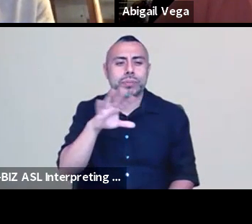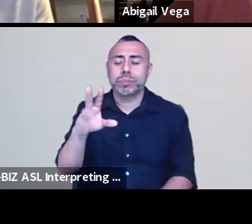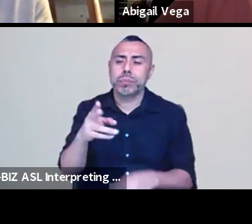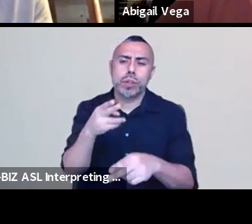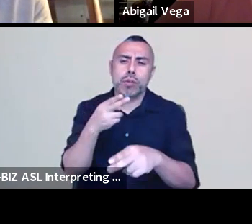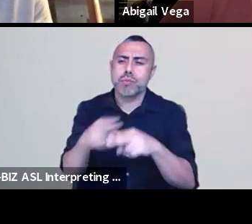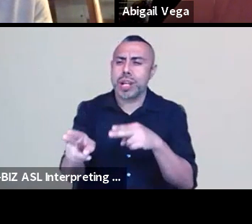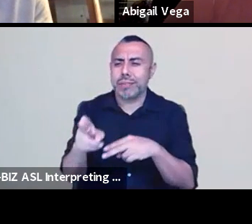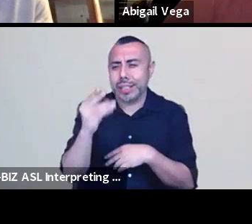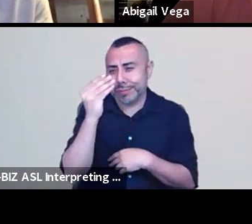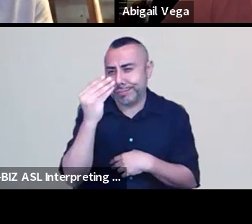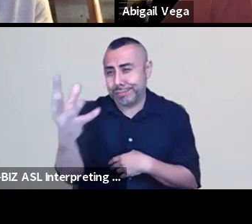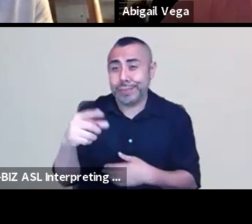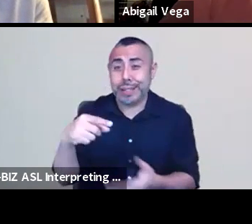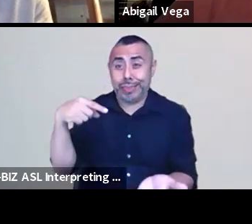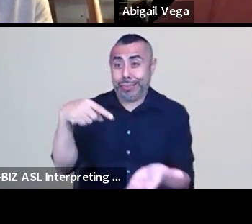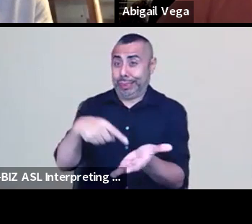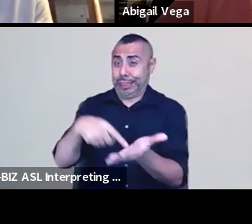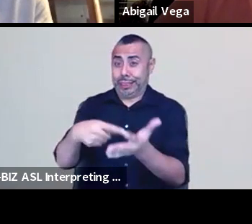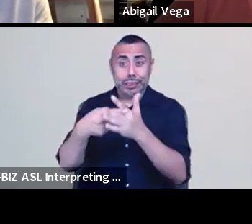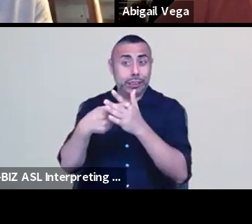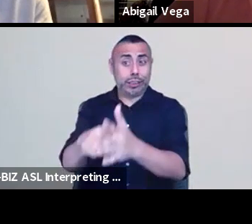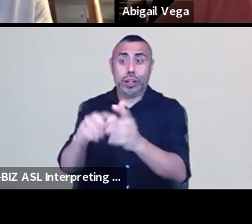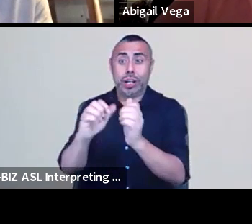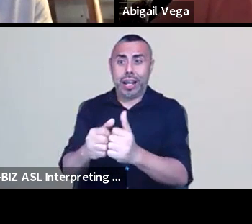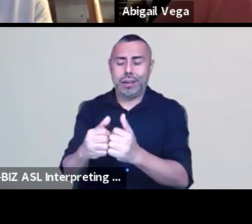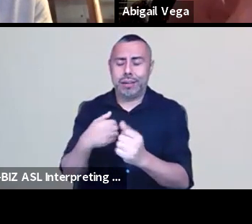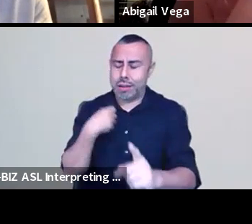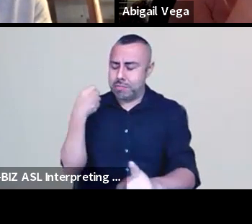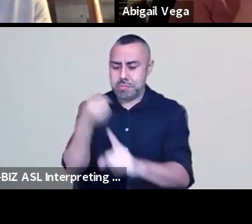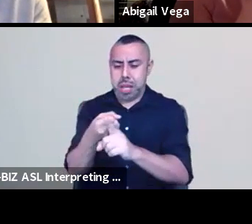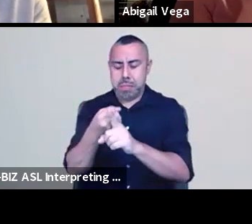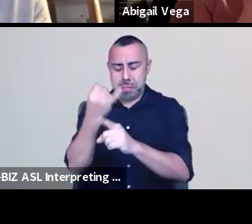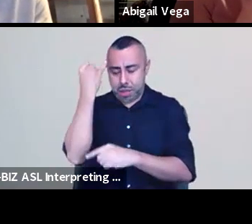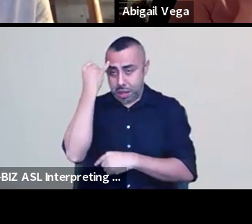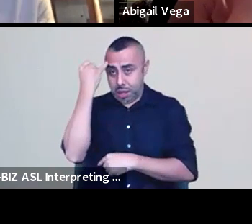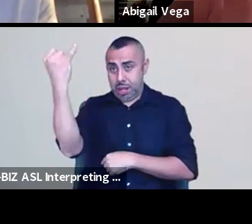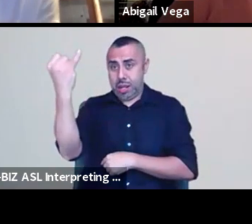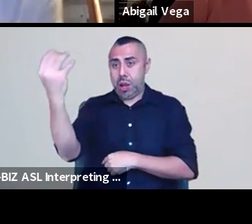this started with an idea for me on Wednesday and that idea did not just start on its own.